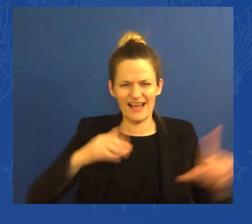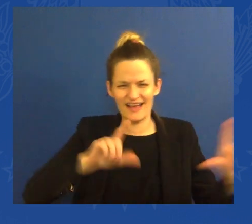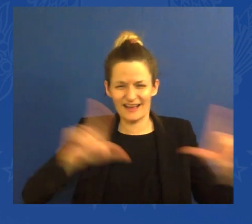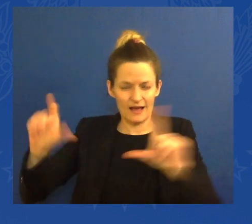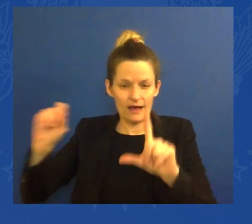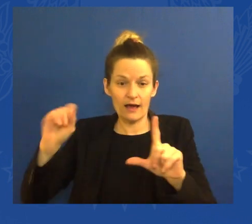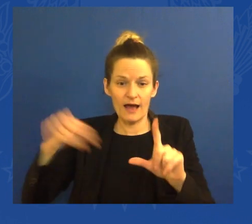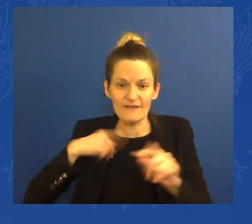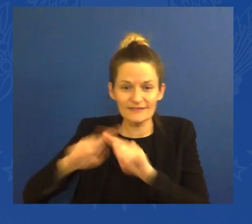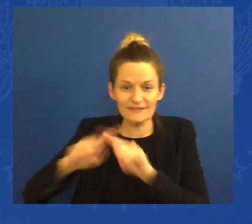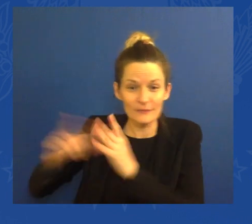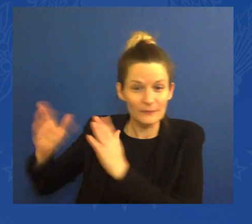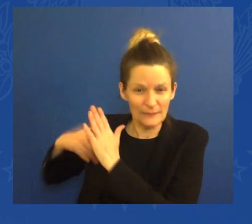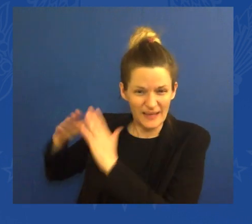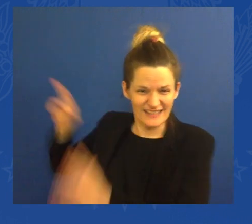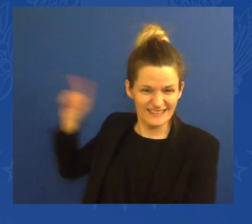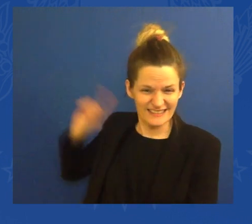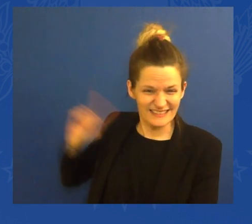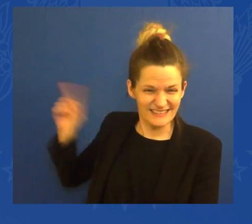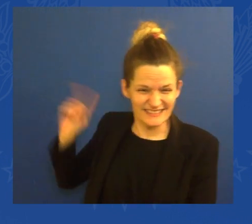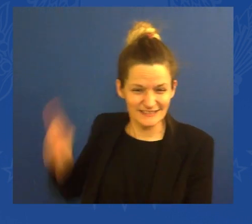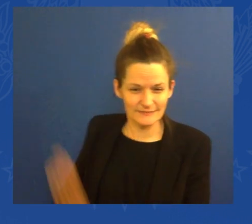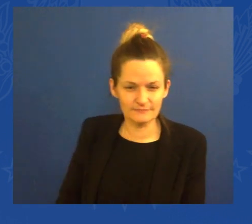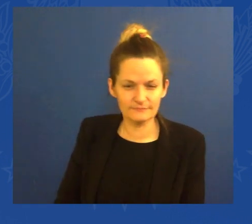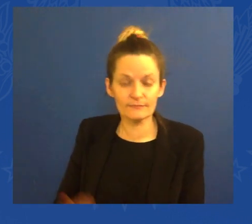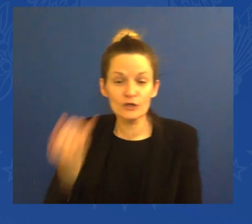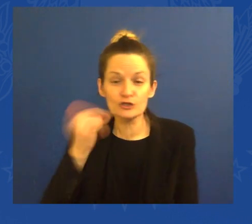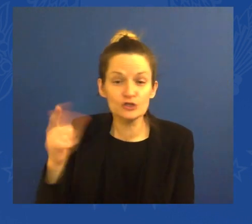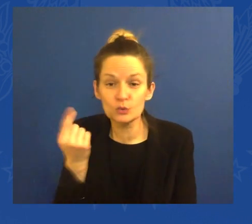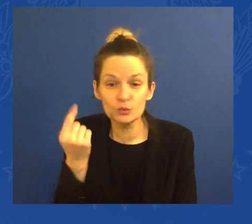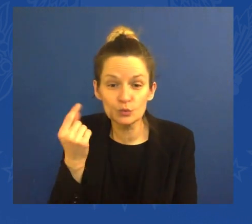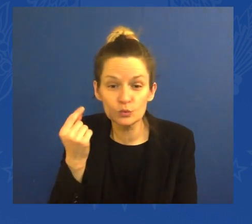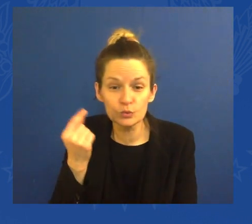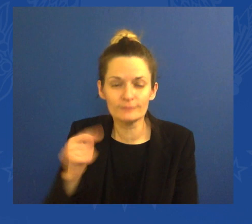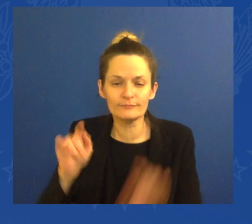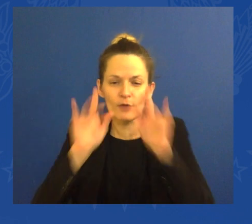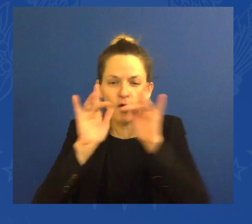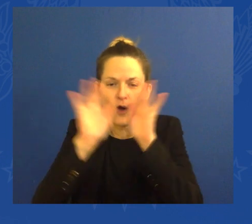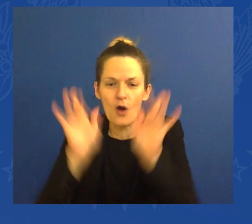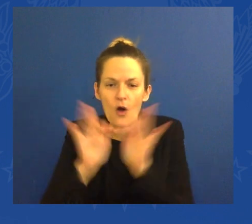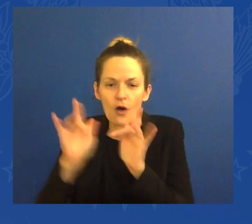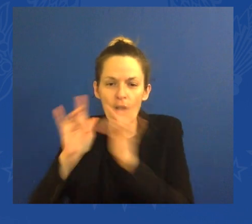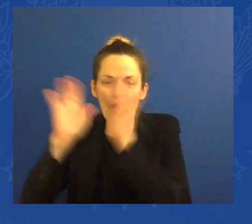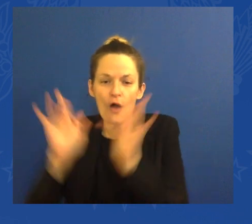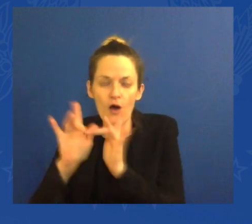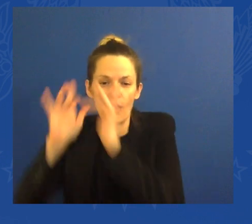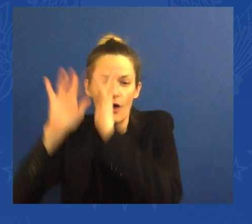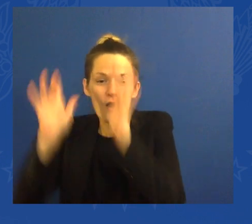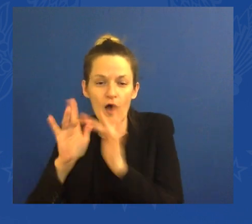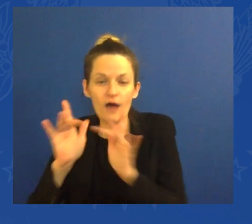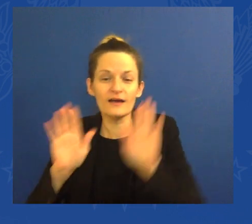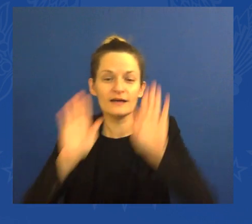four windows, saying "Joe loves Jill."